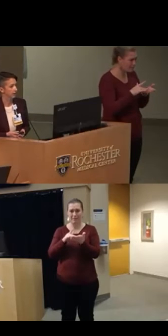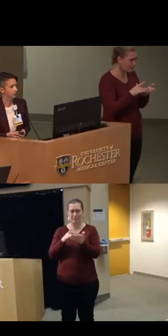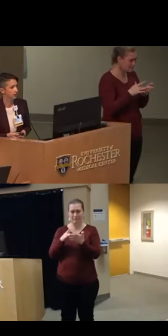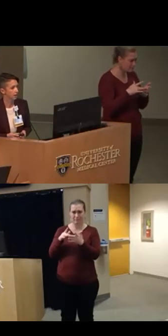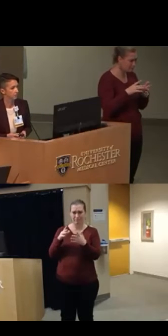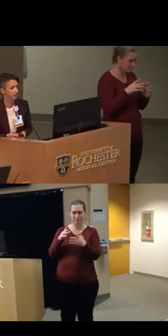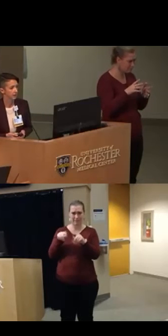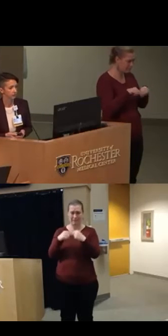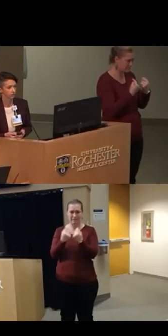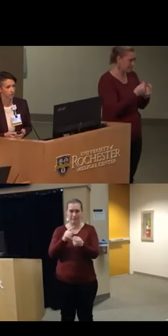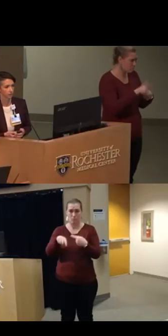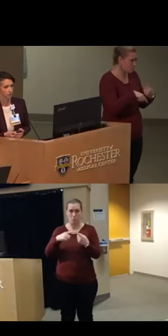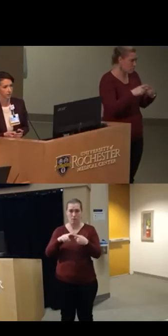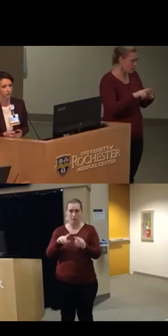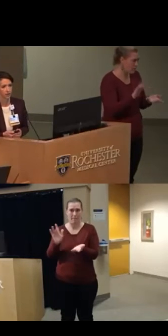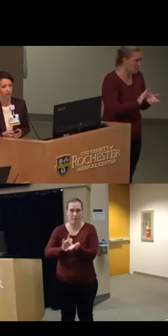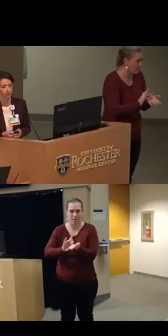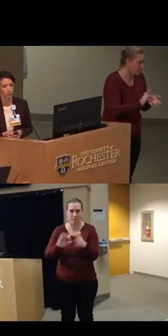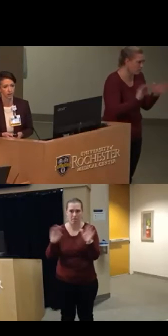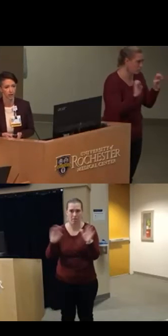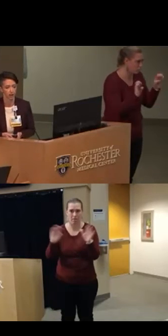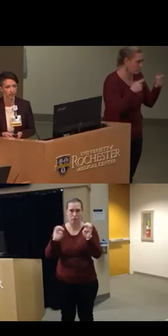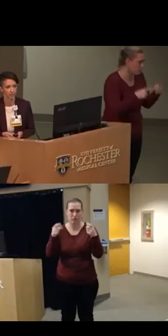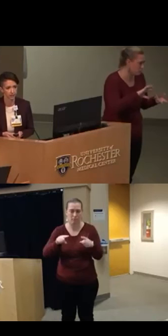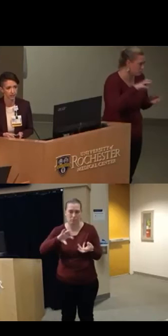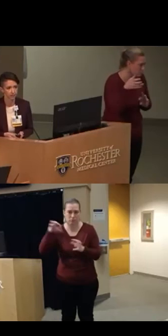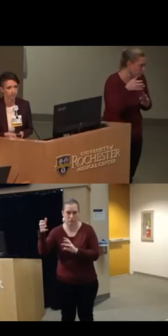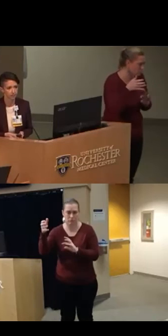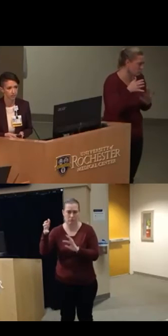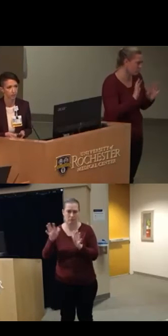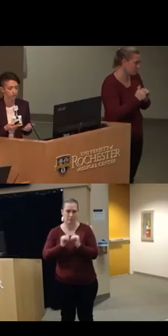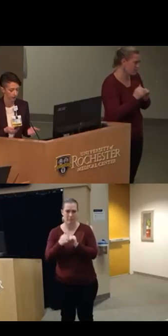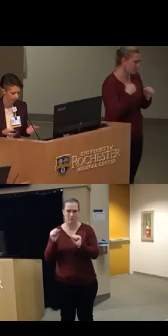and there's a lot of really intense feelings anger and worry about the event okay we want to do that